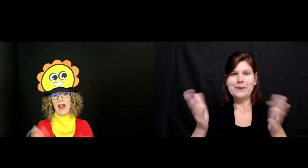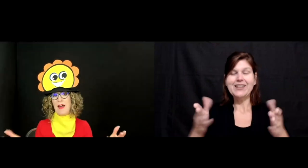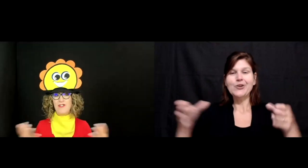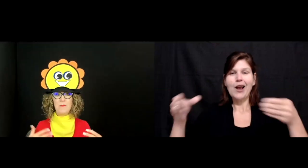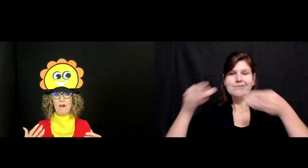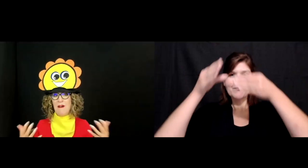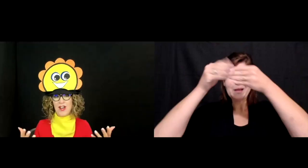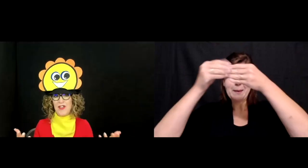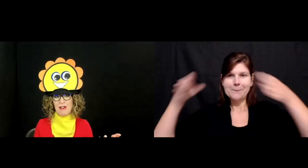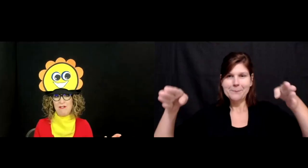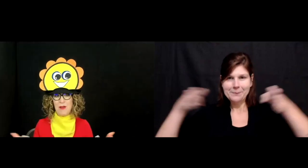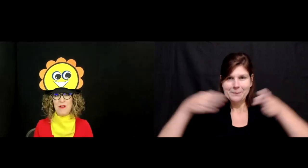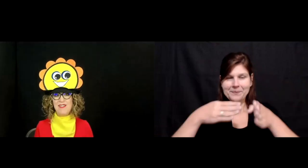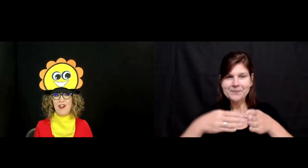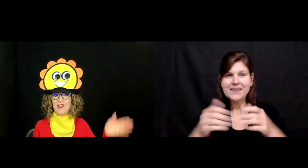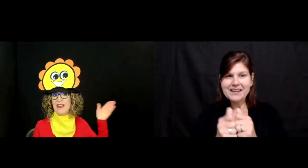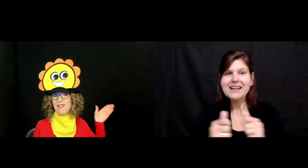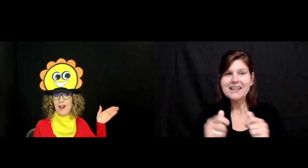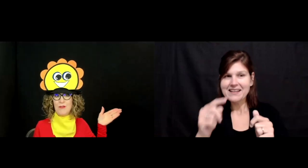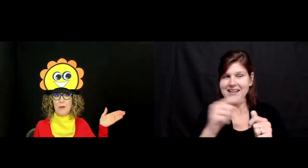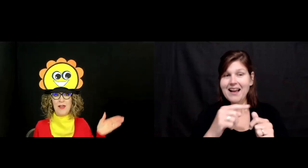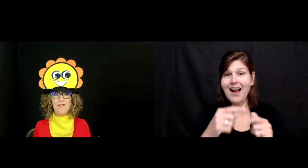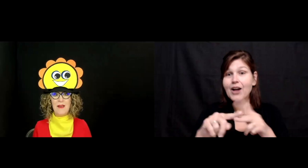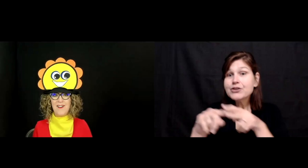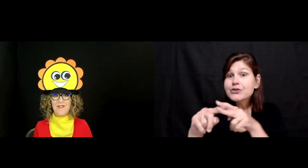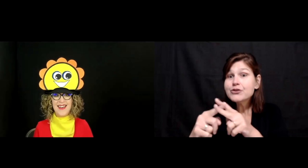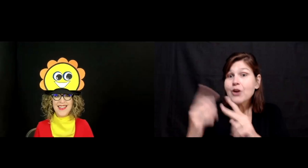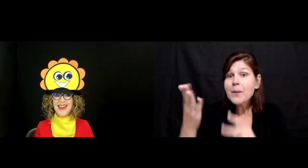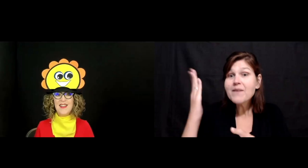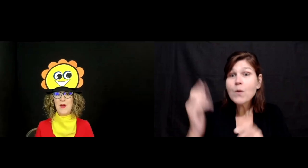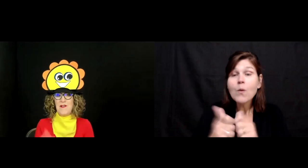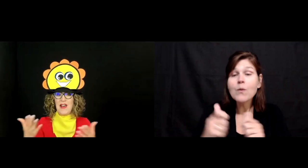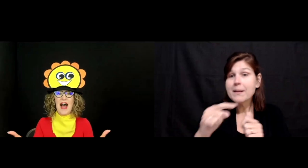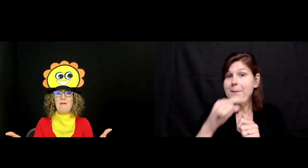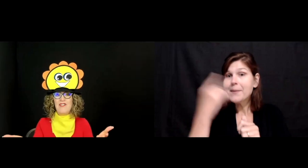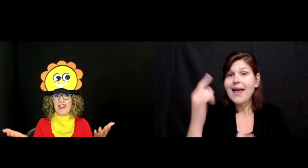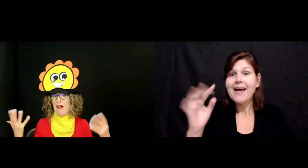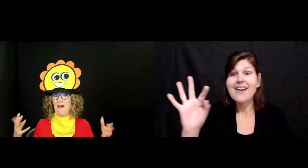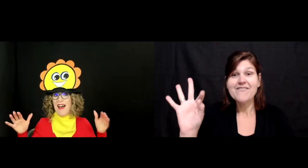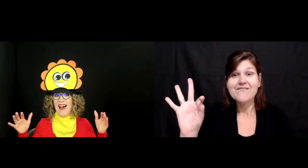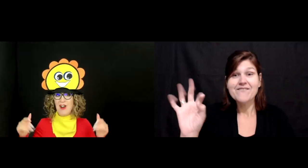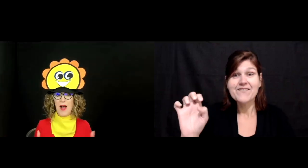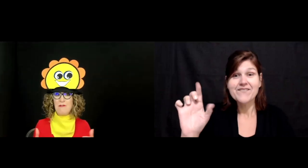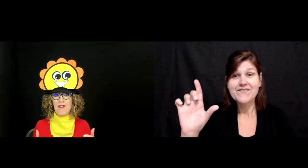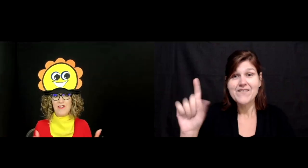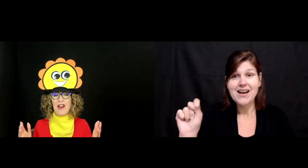I'm actually more a marker than I used to be when I started. I started with a piece of black felt. So I'm actually now quite professional,